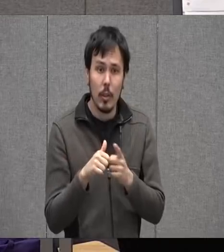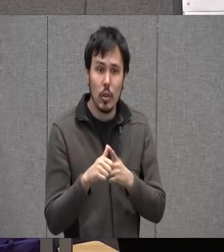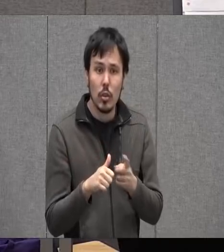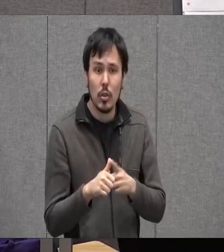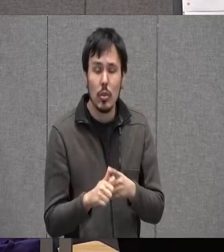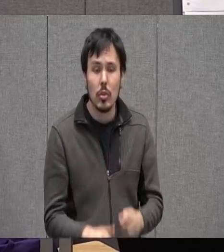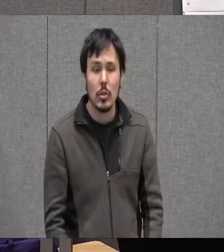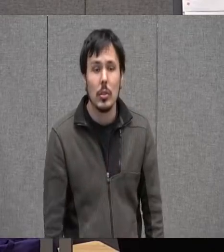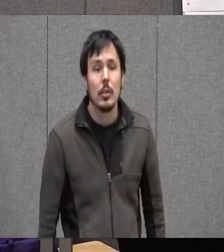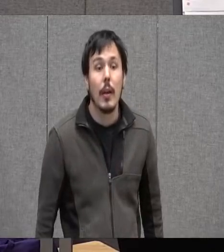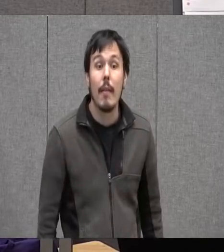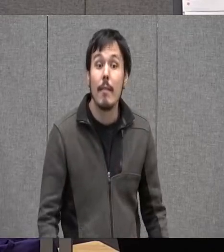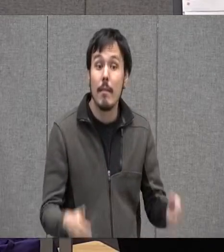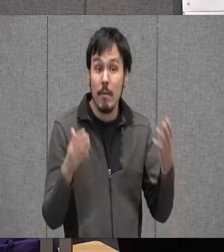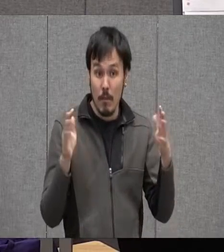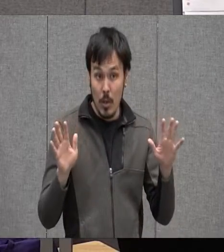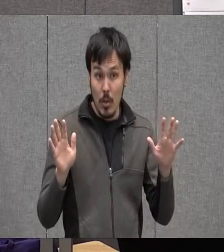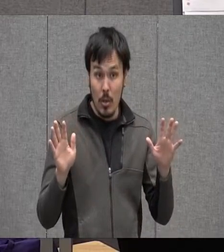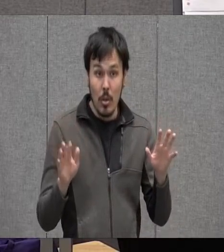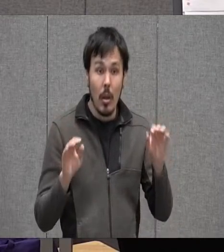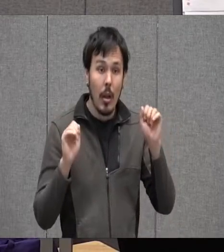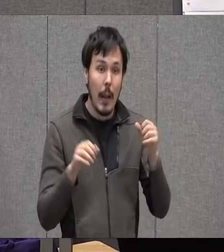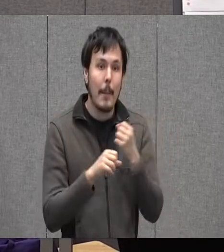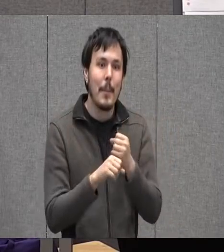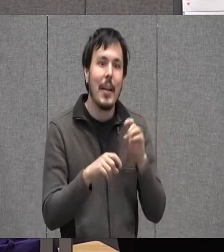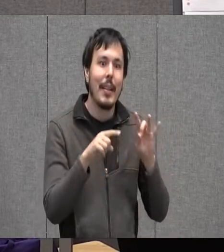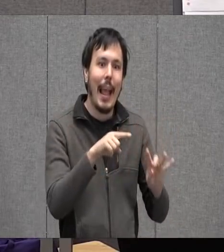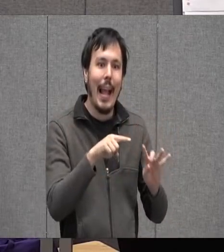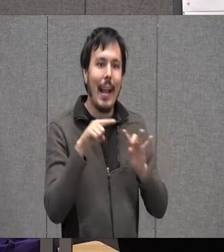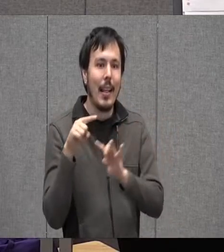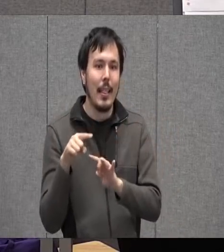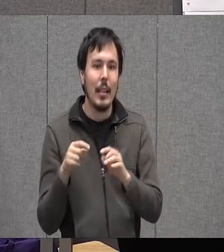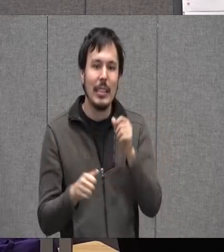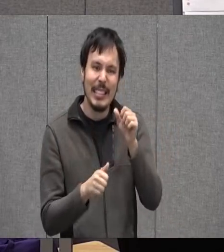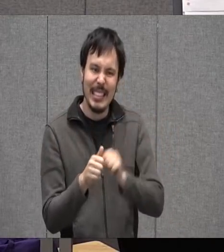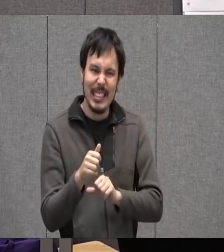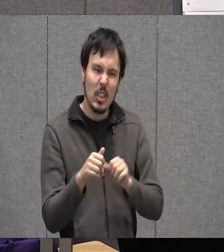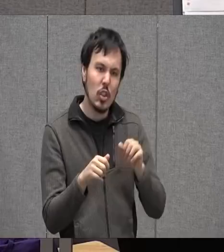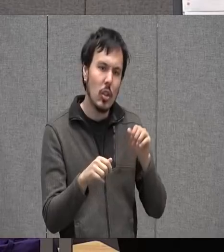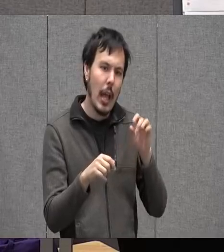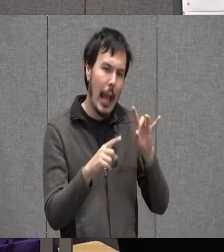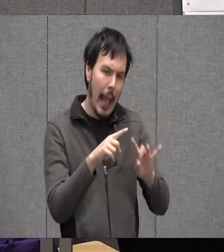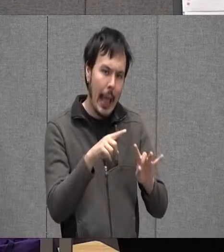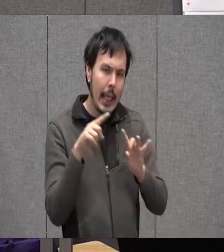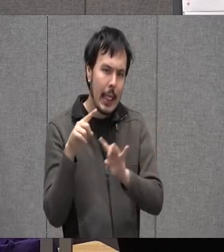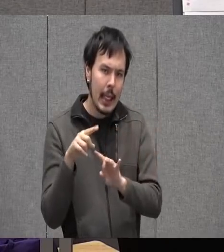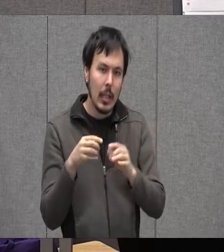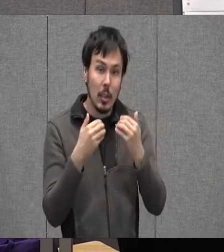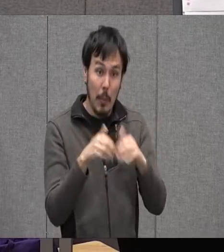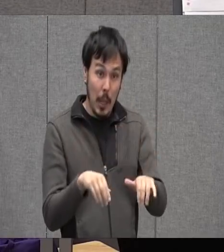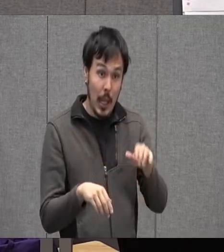Then from there, I can make my eighths because each fourth split in half will help me make that eighth.